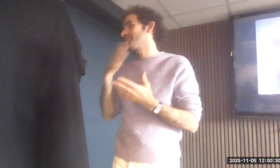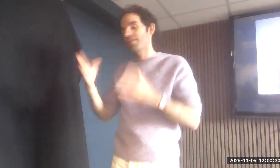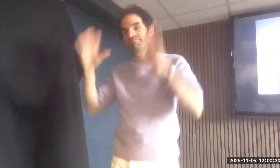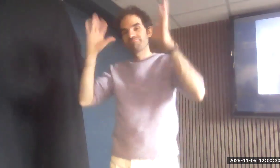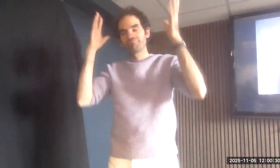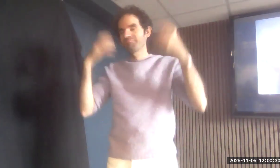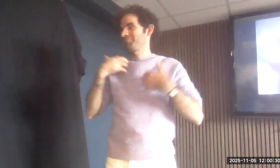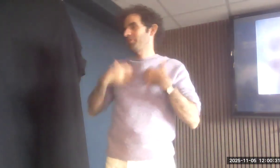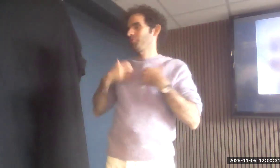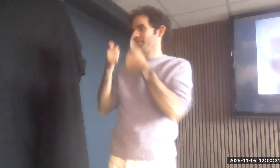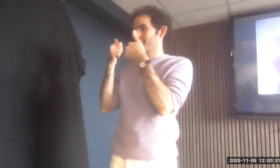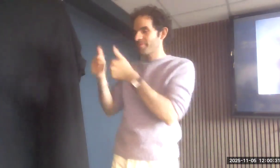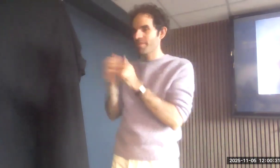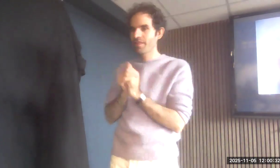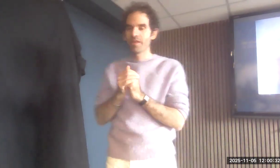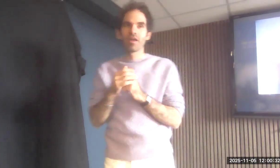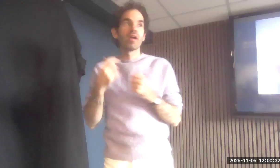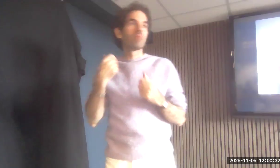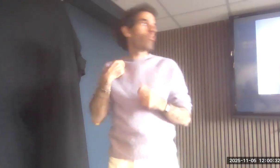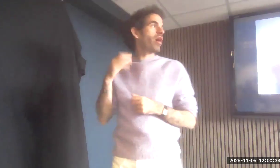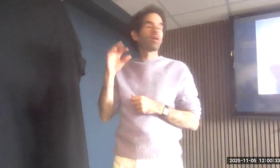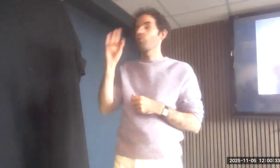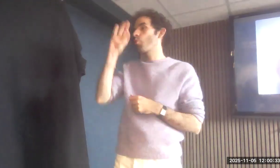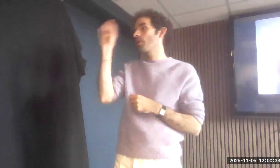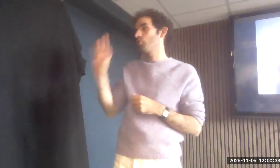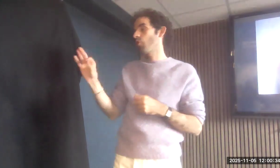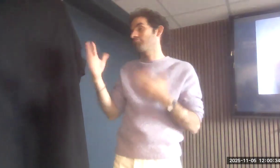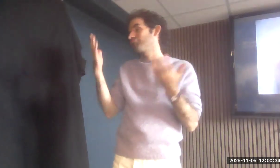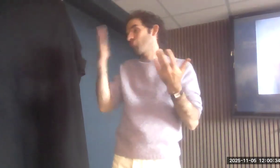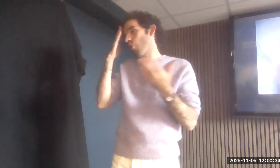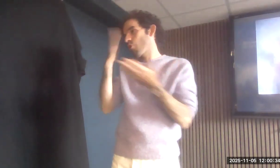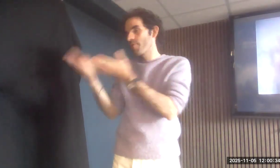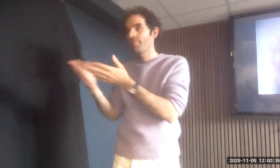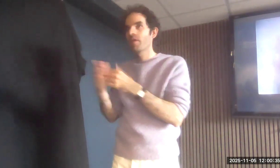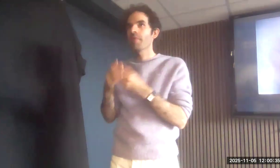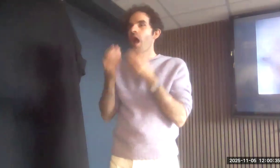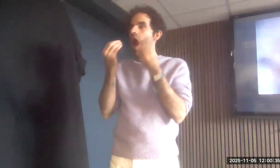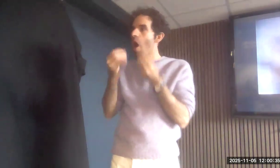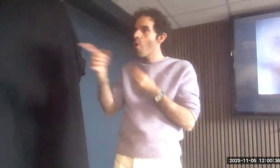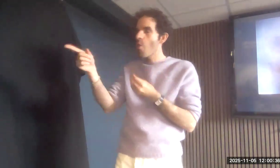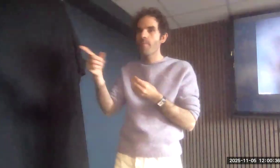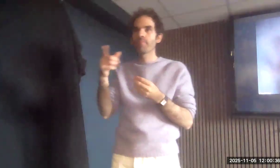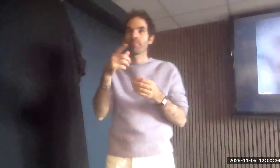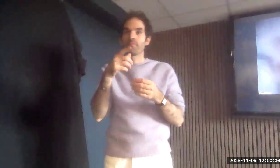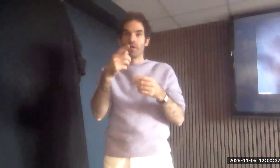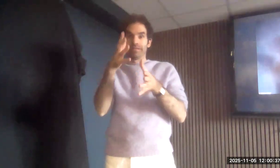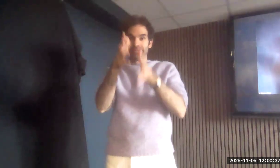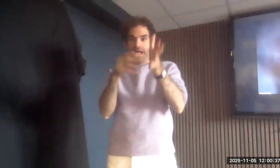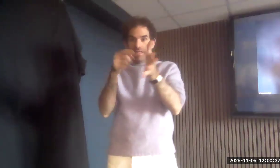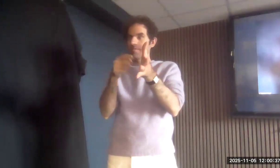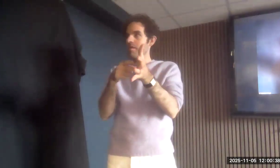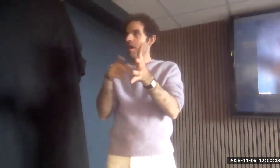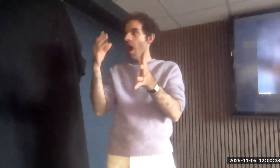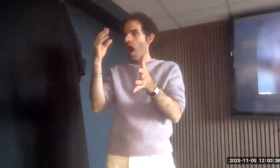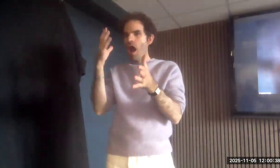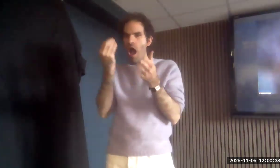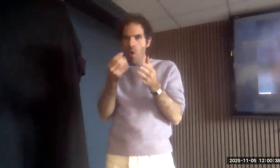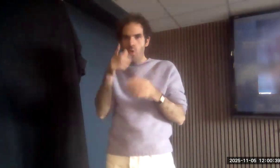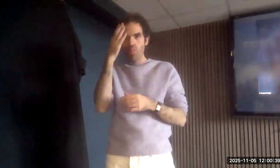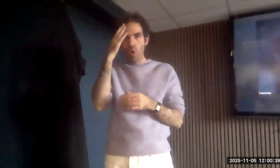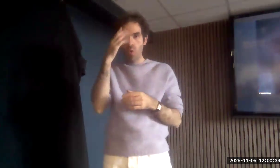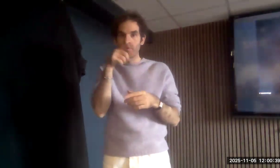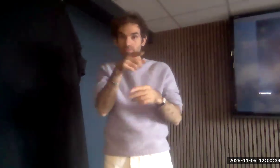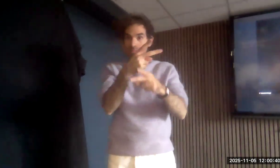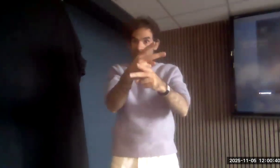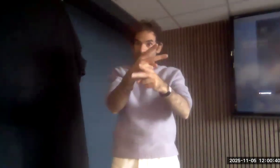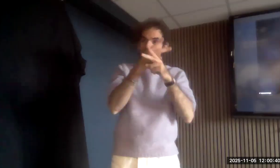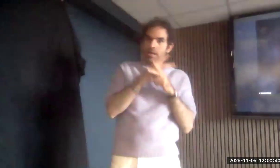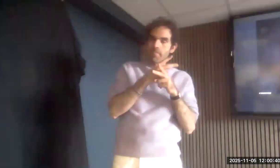Thank you for this lovely presentation, it was very interesting.